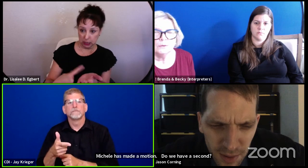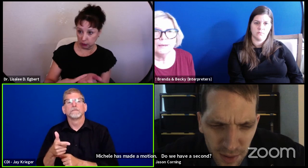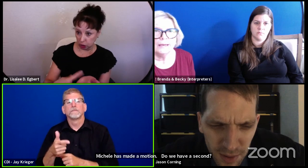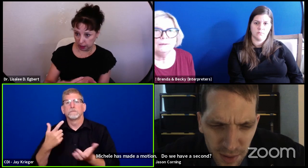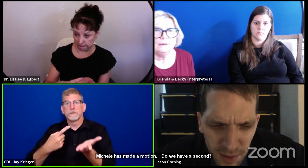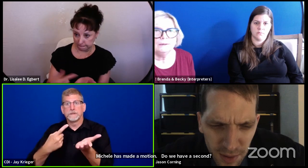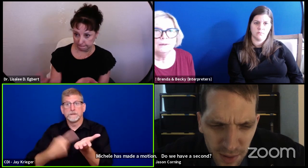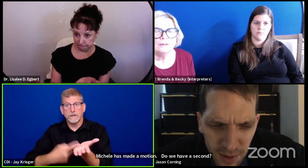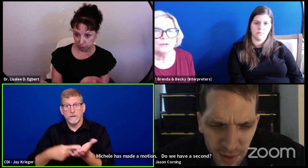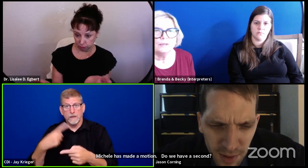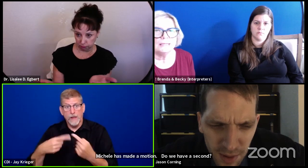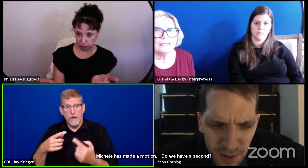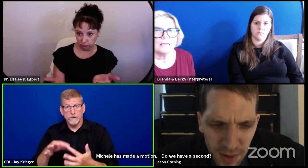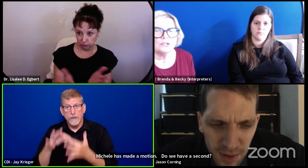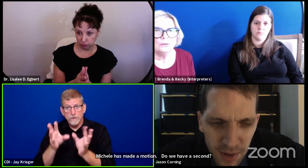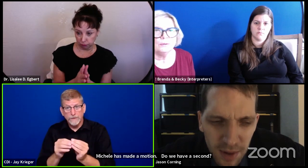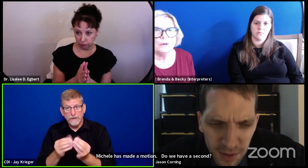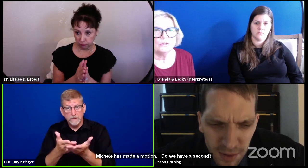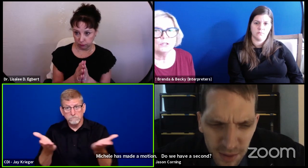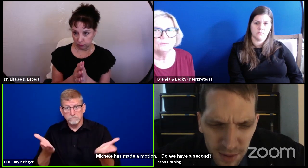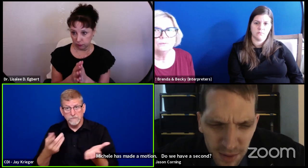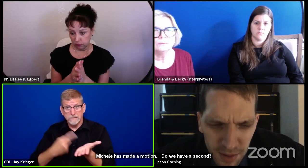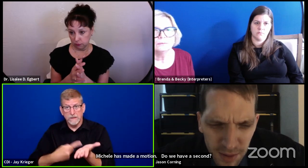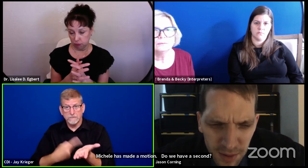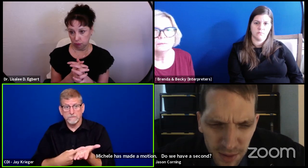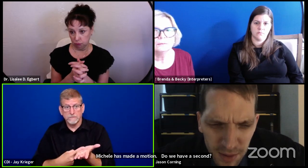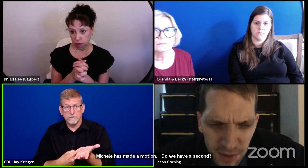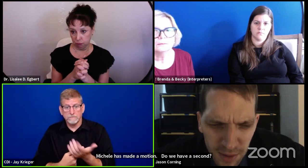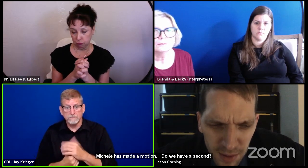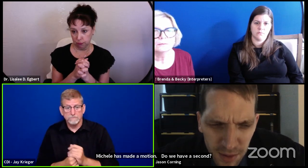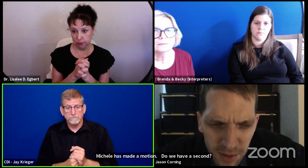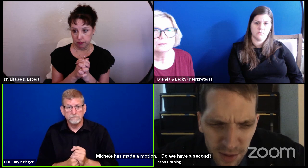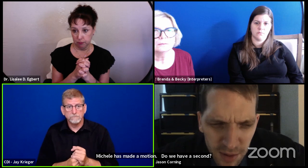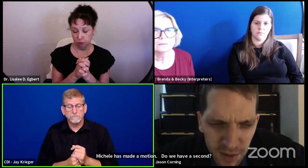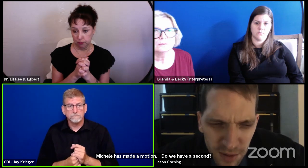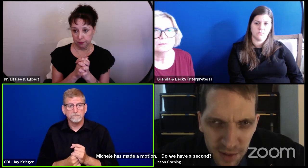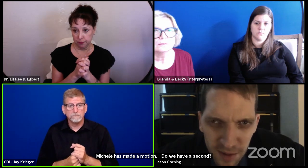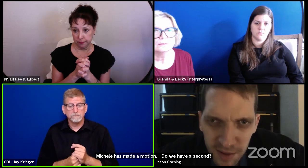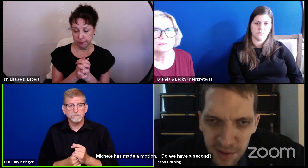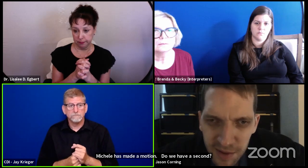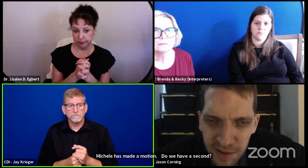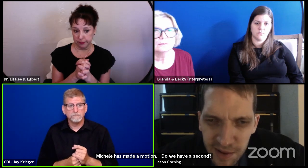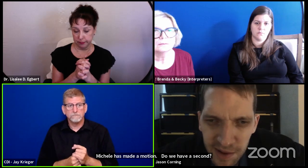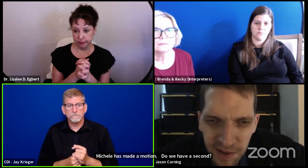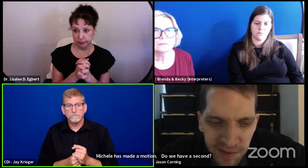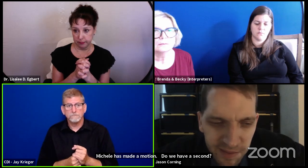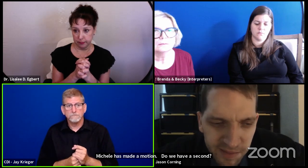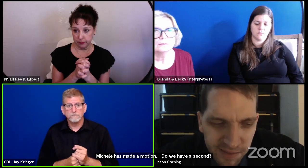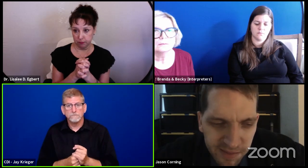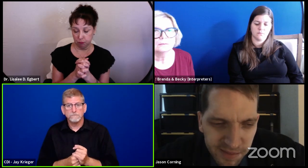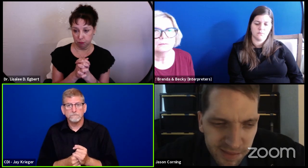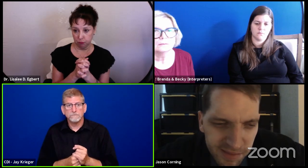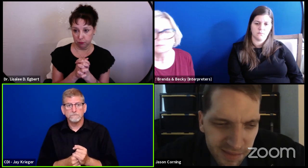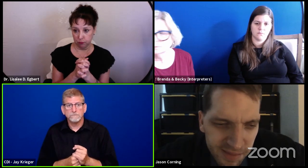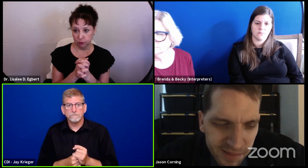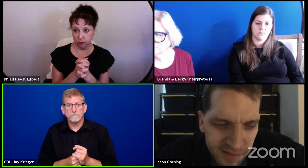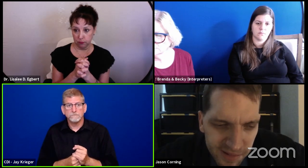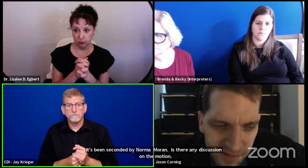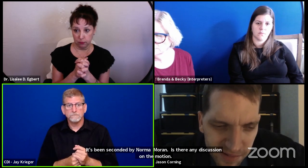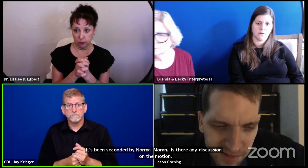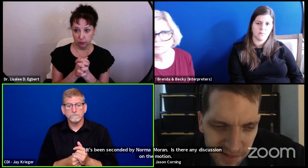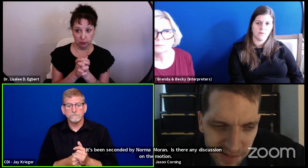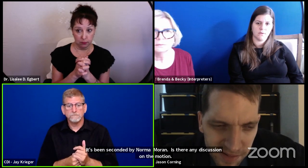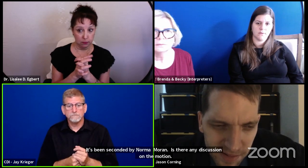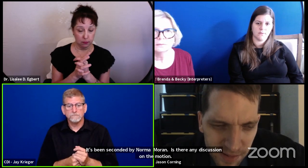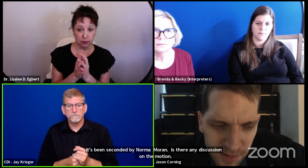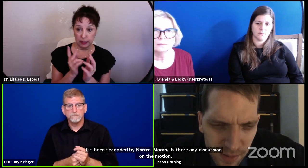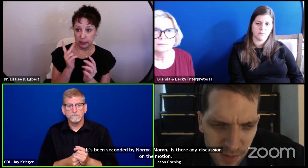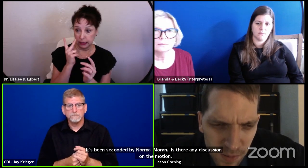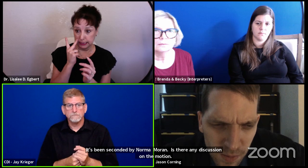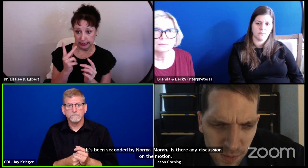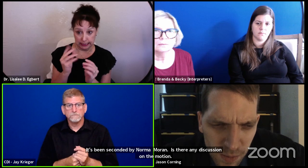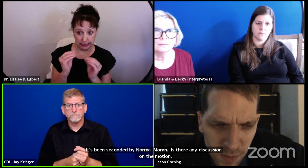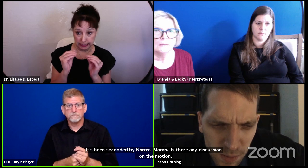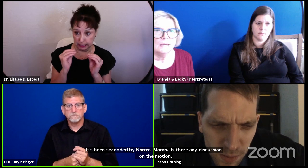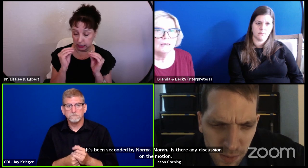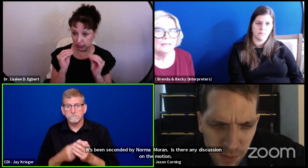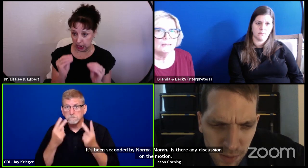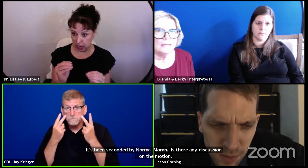Is there any discussion on the motion?